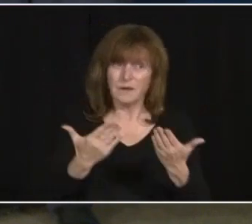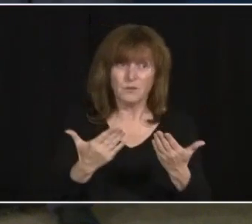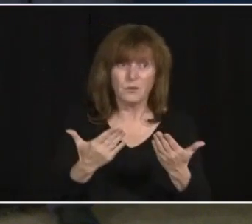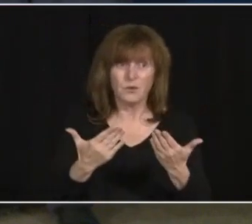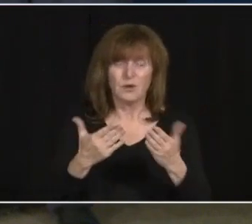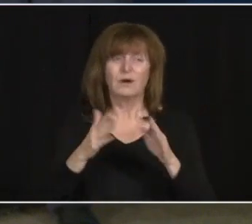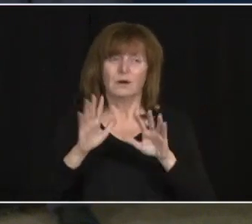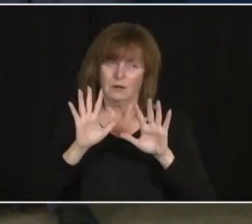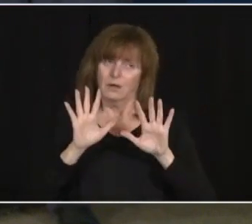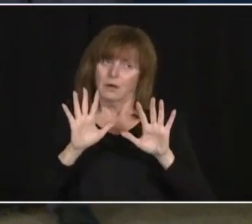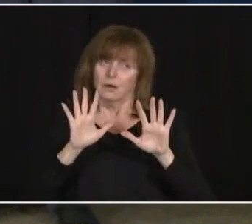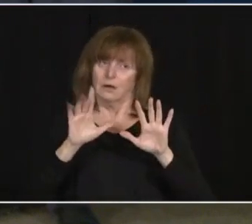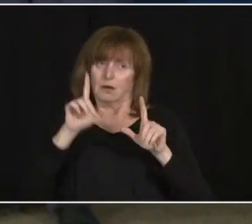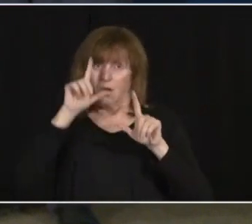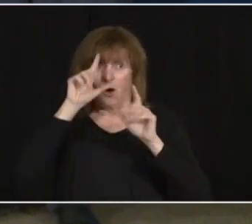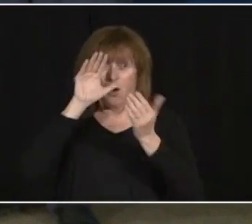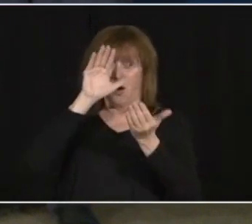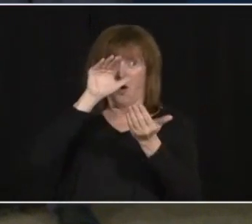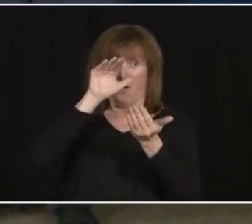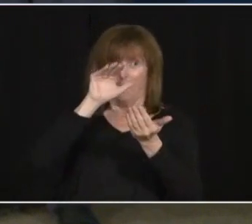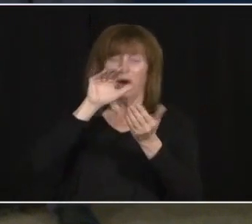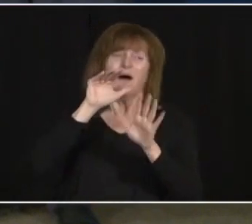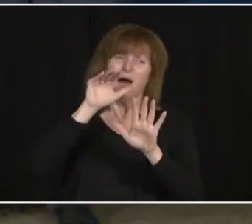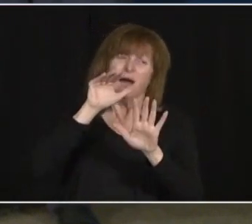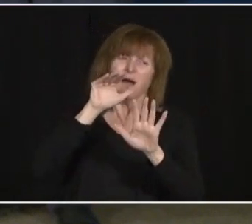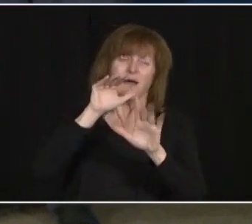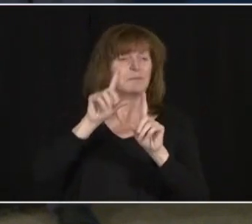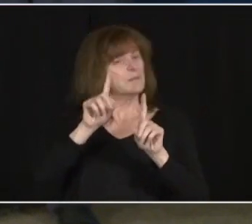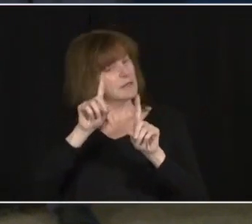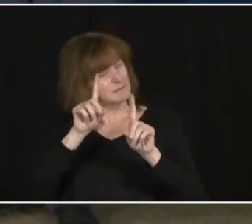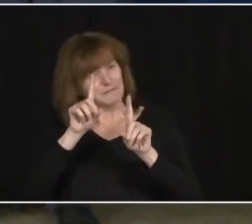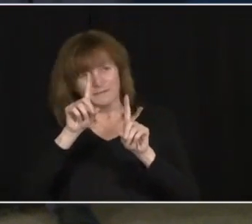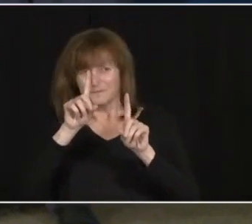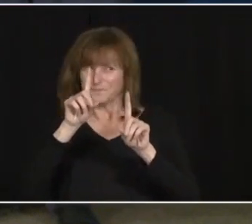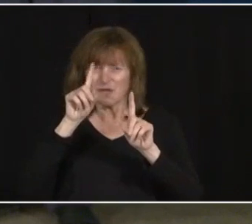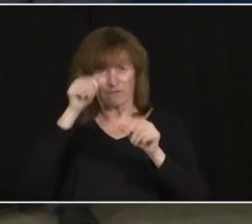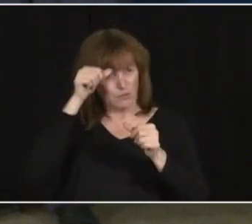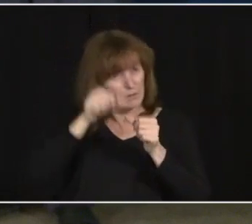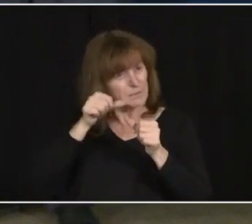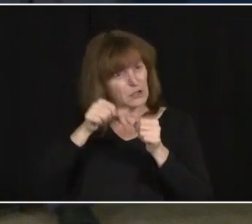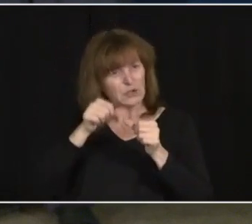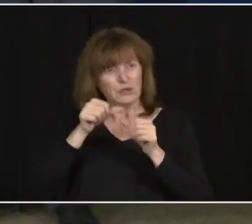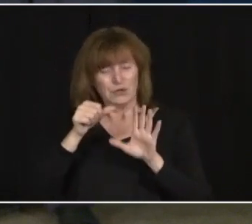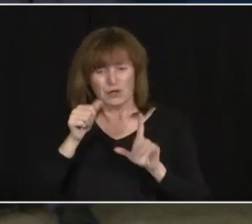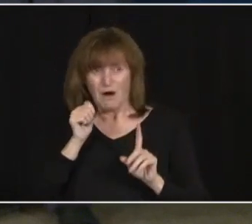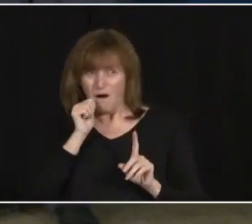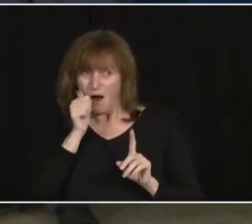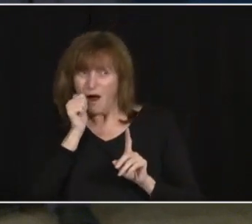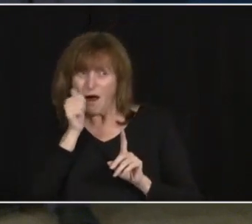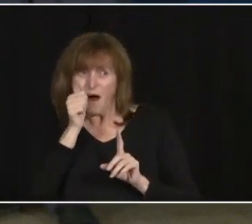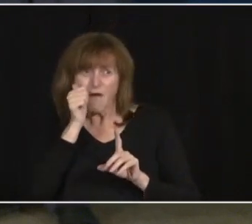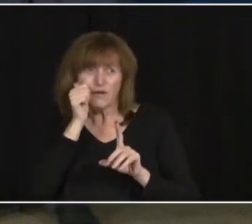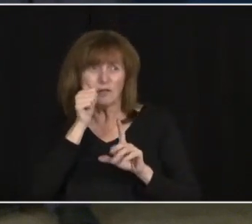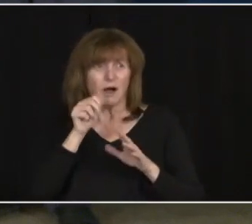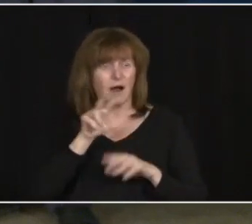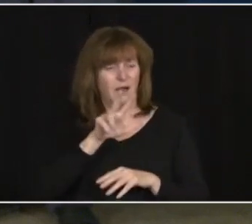hundreds of cases being reported each day in our province as we have significantly expanded the scope and scale of our testing.